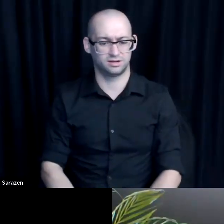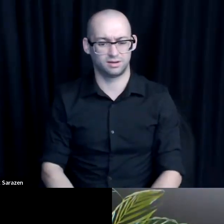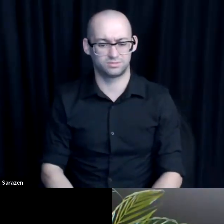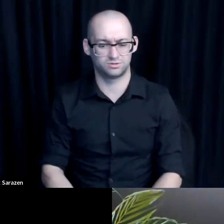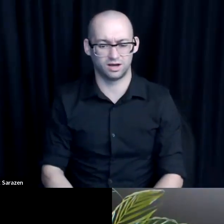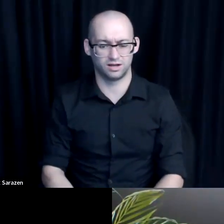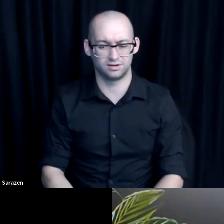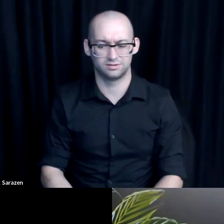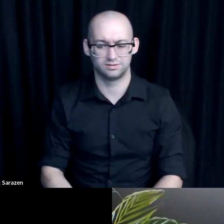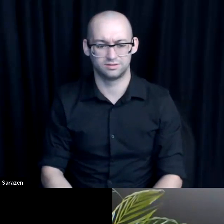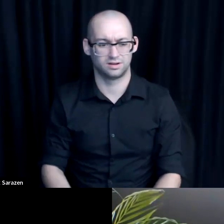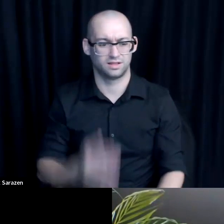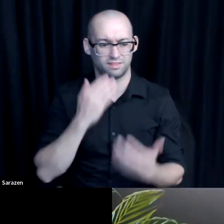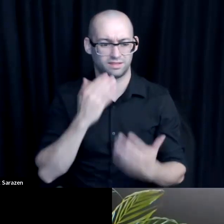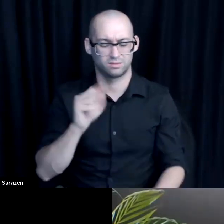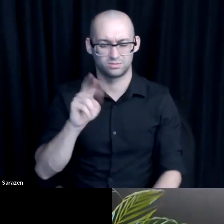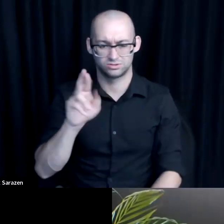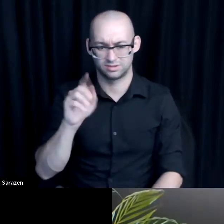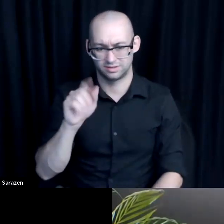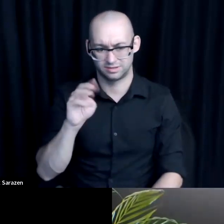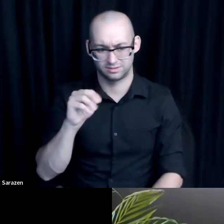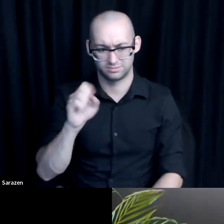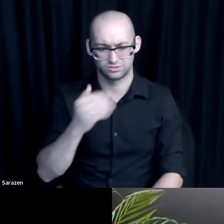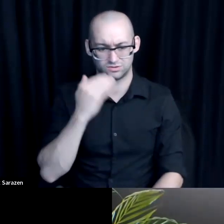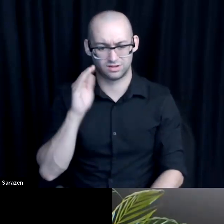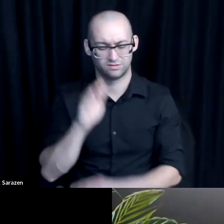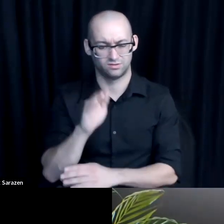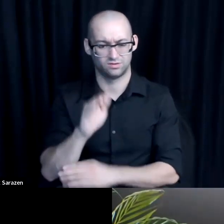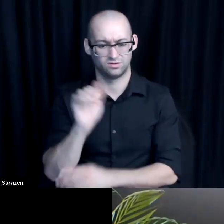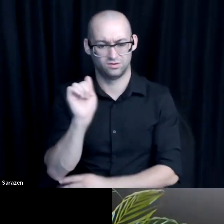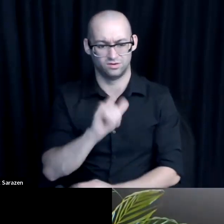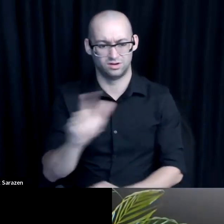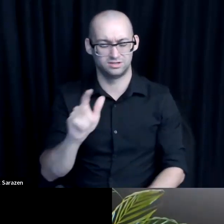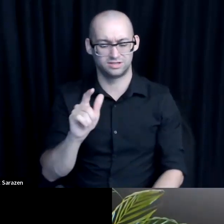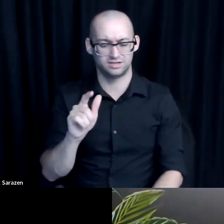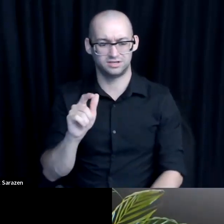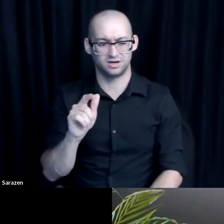thank you, Mr. Adams. Good afternoon to all, excellent presentation today, team. Question